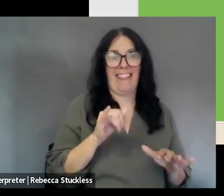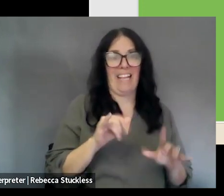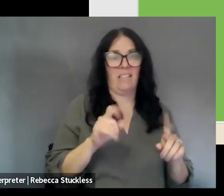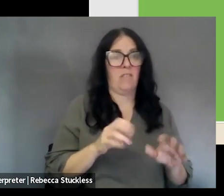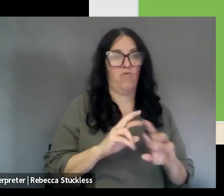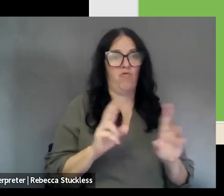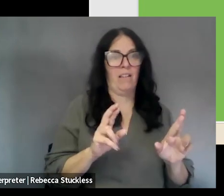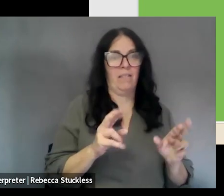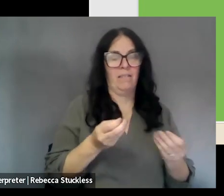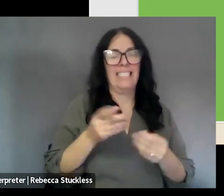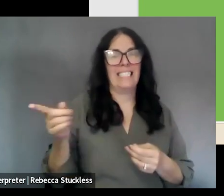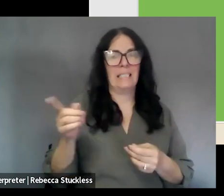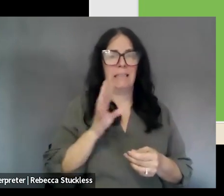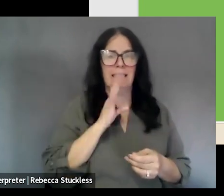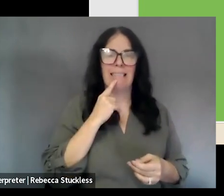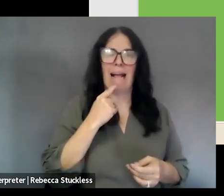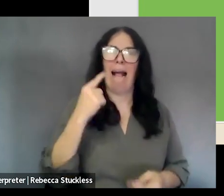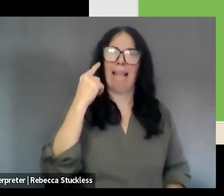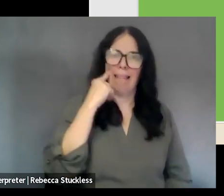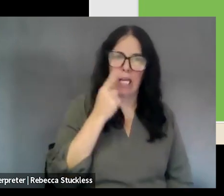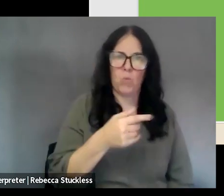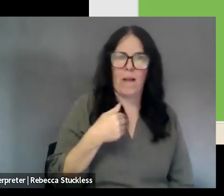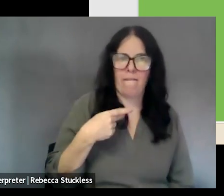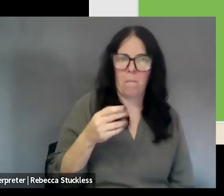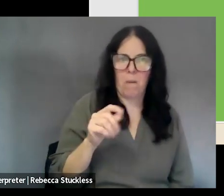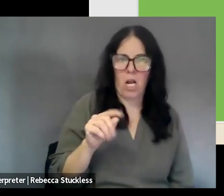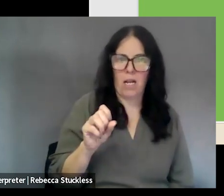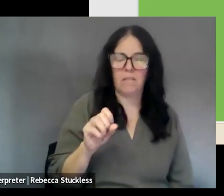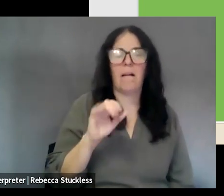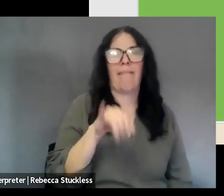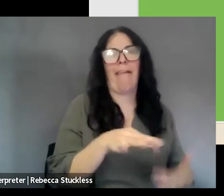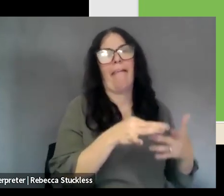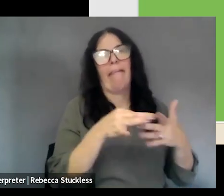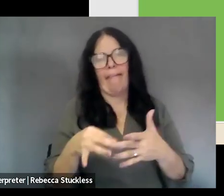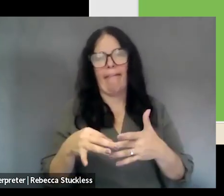conveyed orally, I think, this is what you have and that spring boarded into getting a series